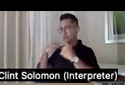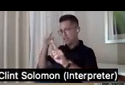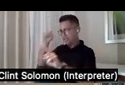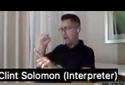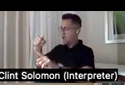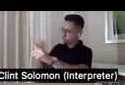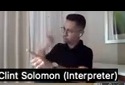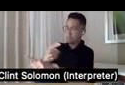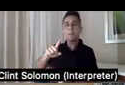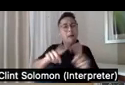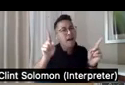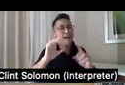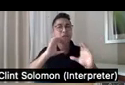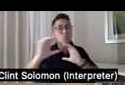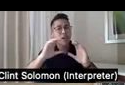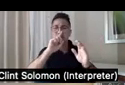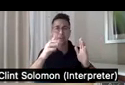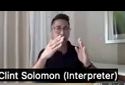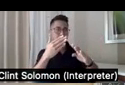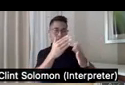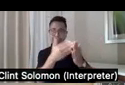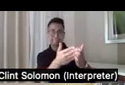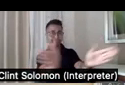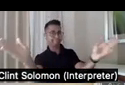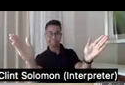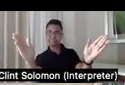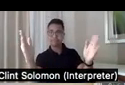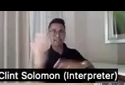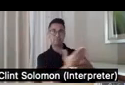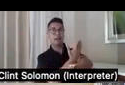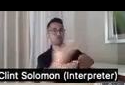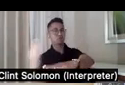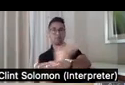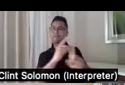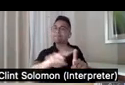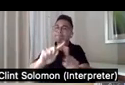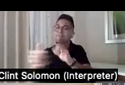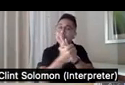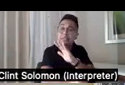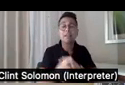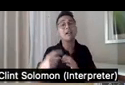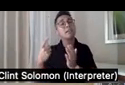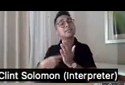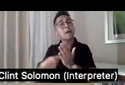across the whole spectrum of literacy skills what we sometimes forget is that we actually